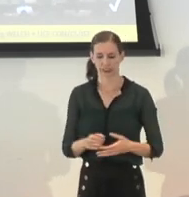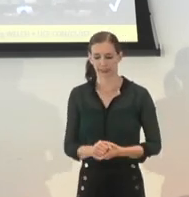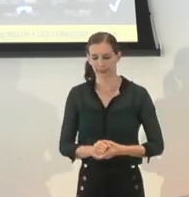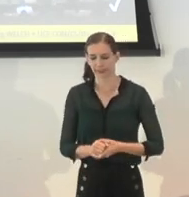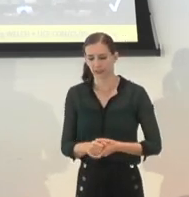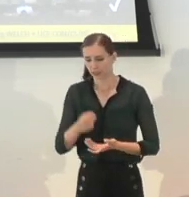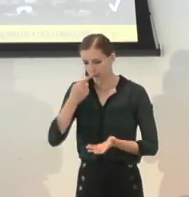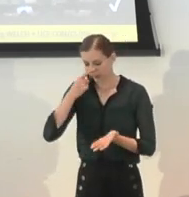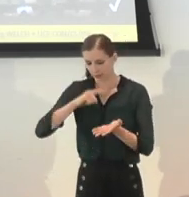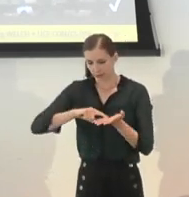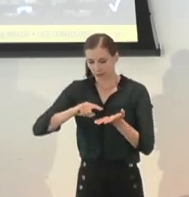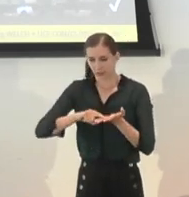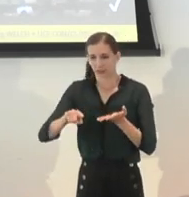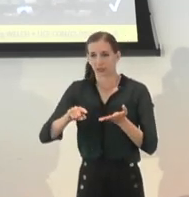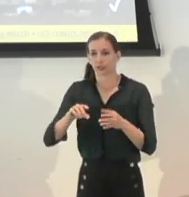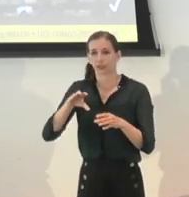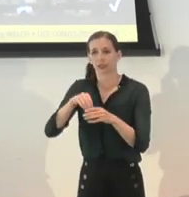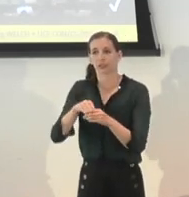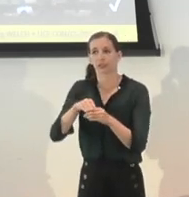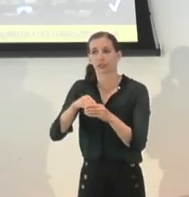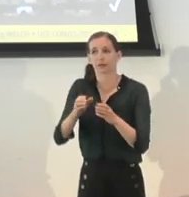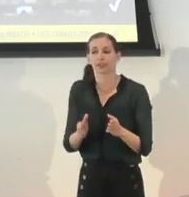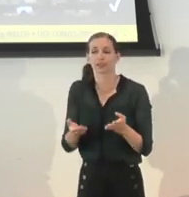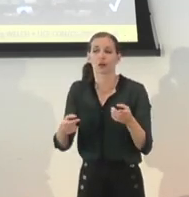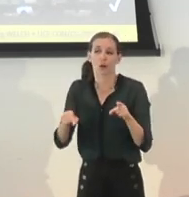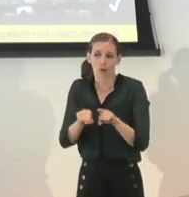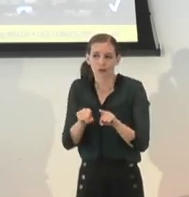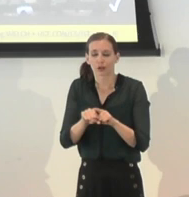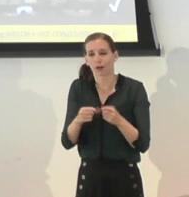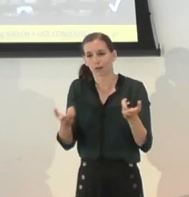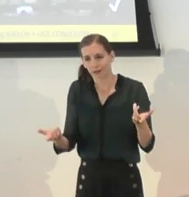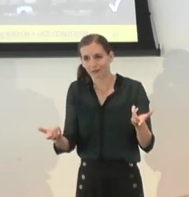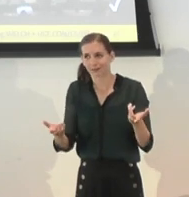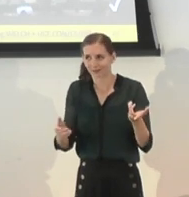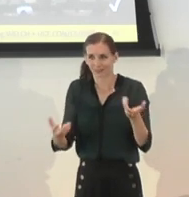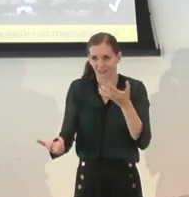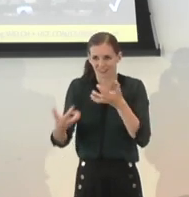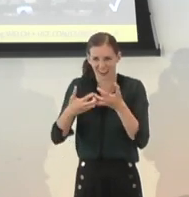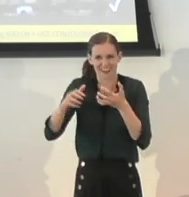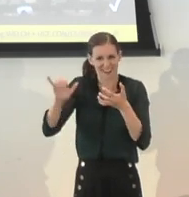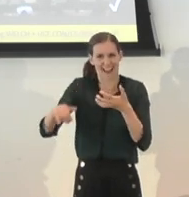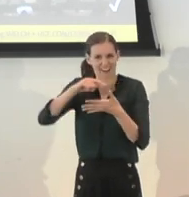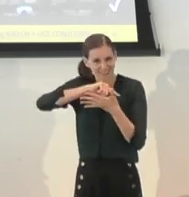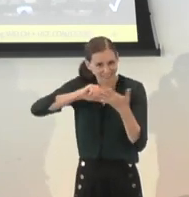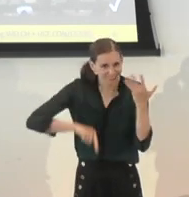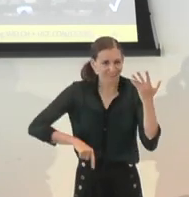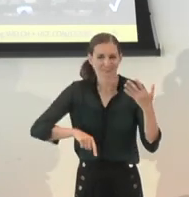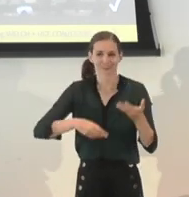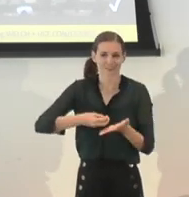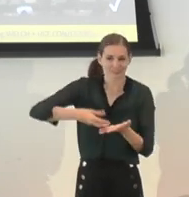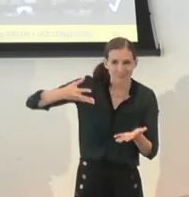are also falling into this category. So we have done research looking at what was being reported